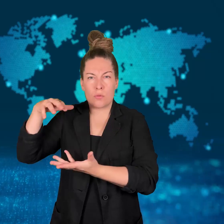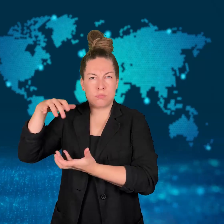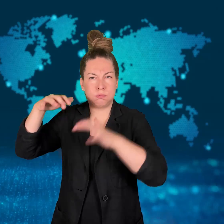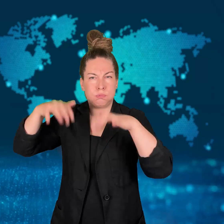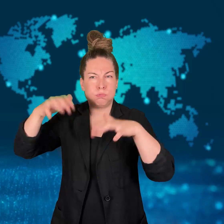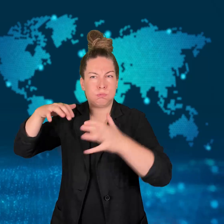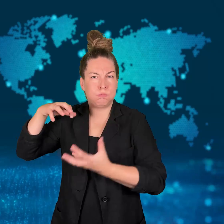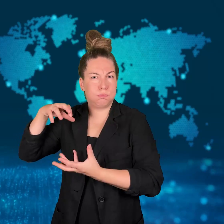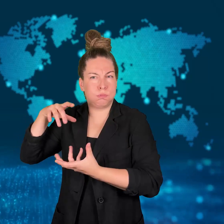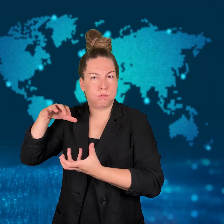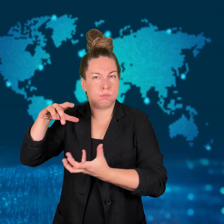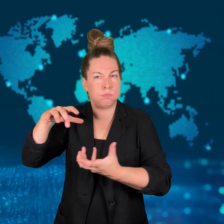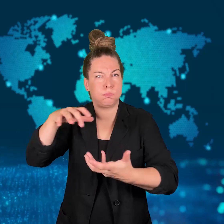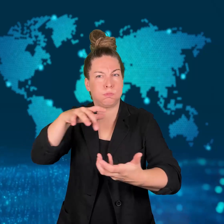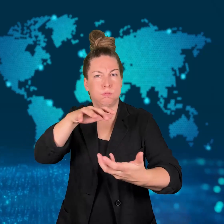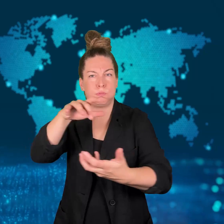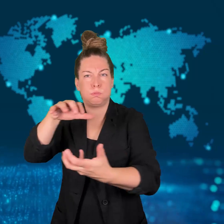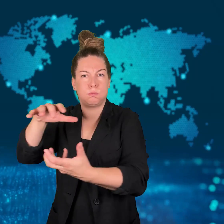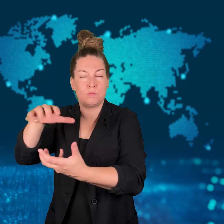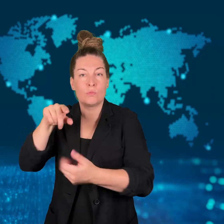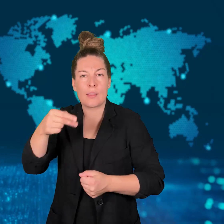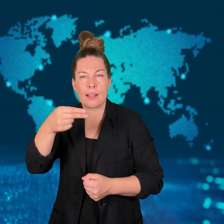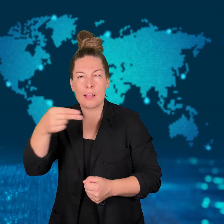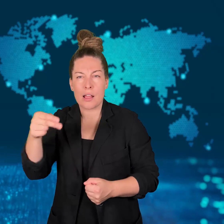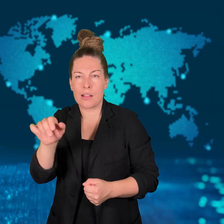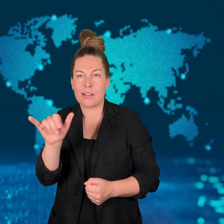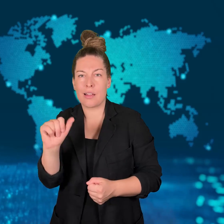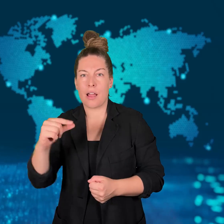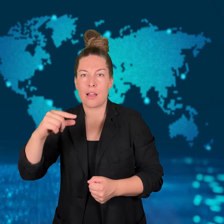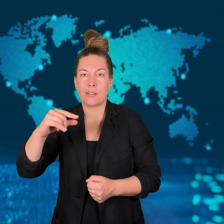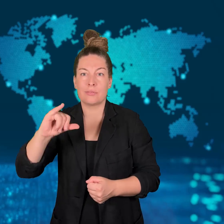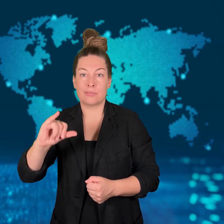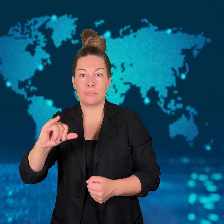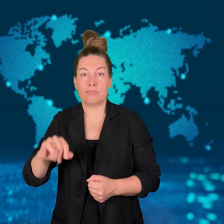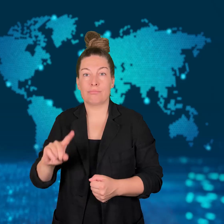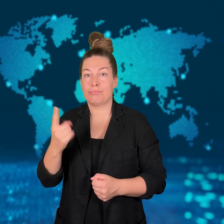The storm, called Yagi, was a tropical storm that blew out of